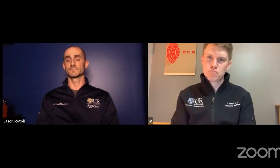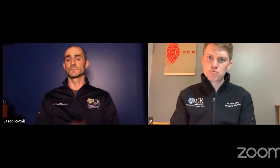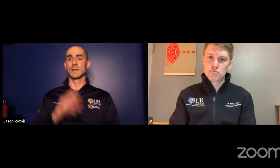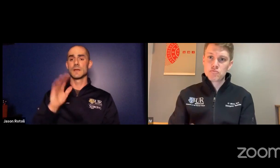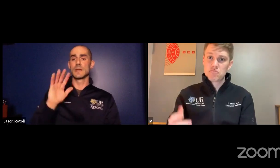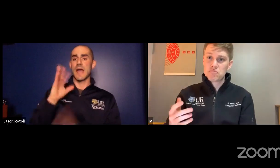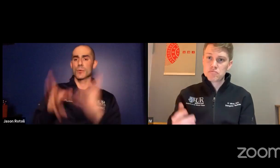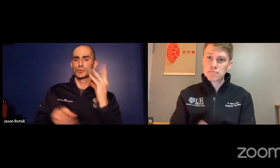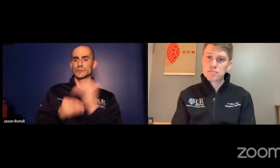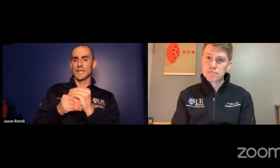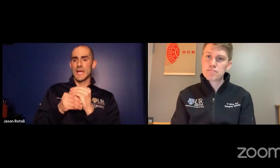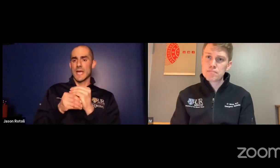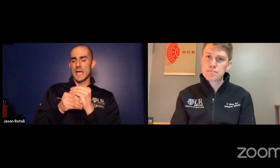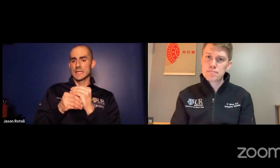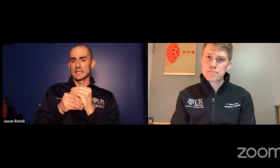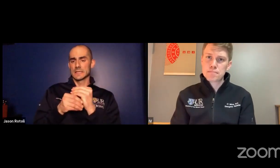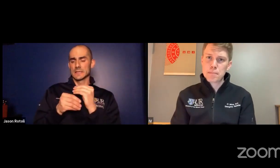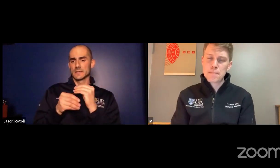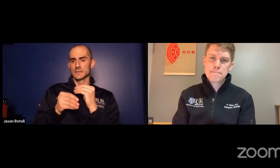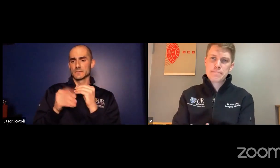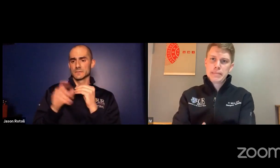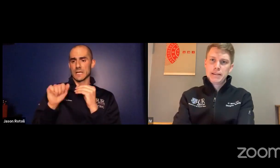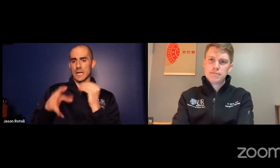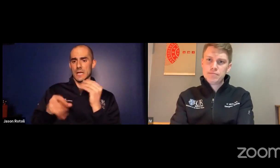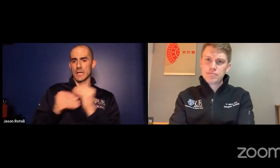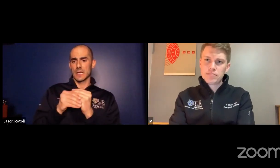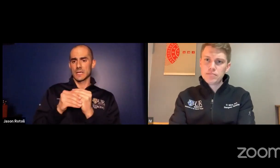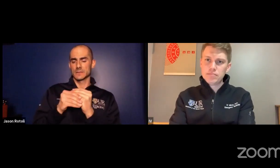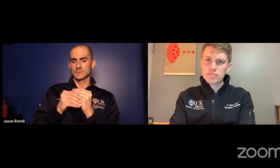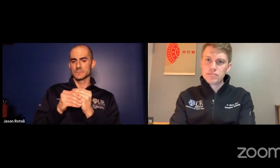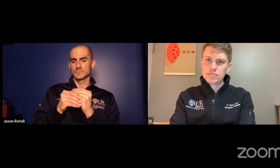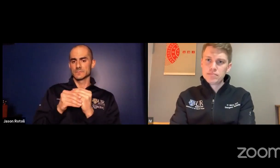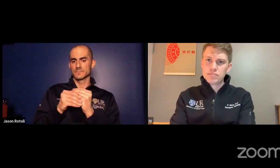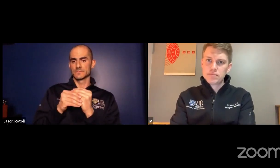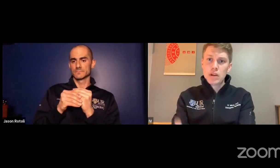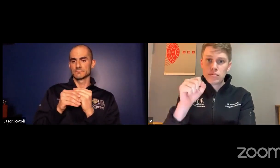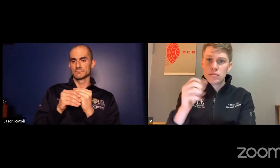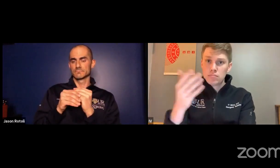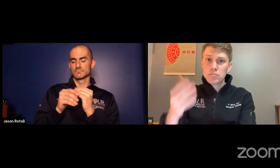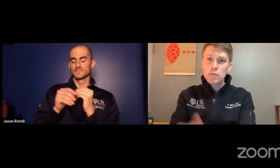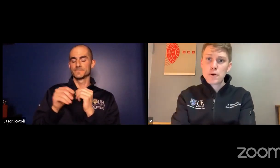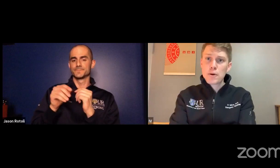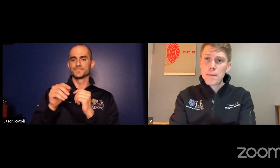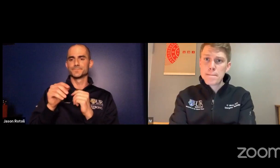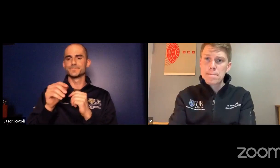If you notice a change in somebody, if you again notice that drooping, ask them to smile.